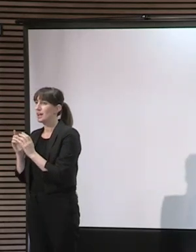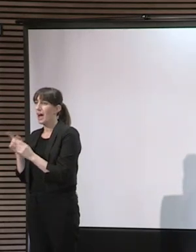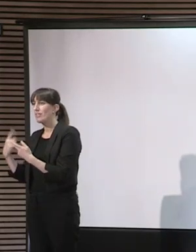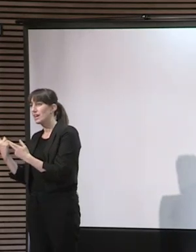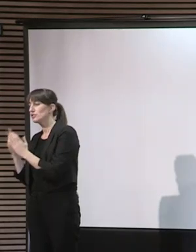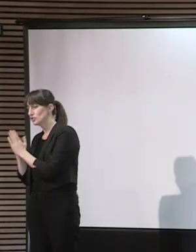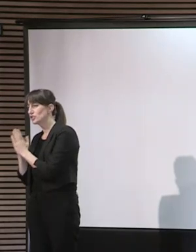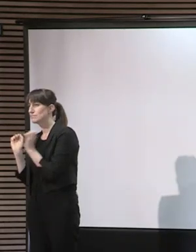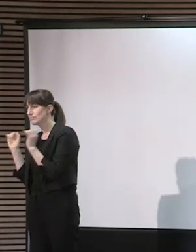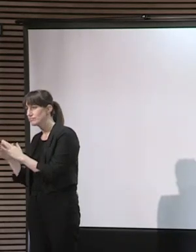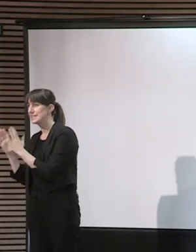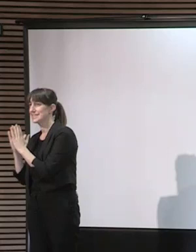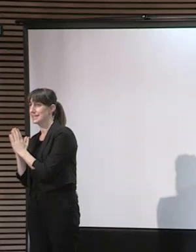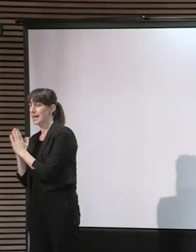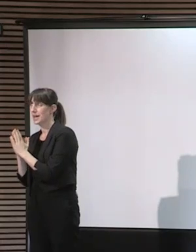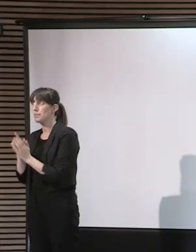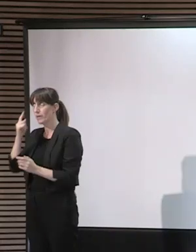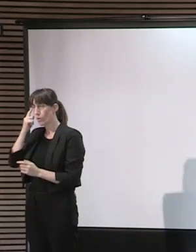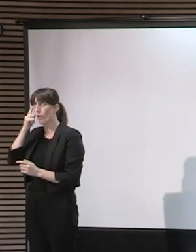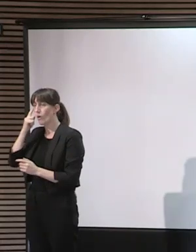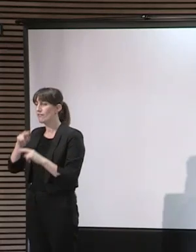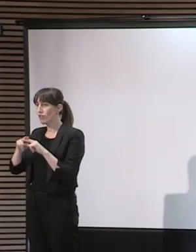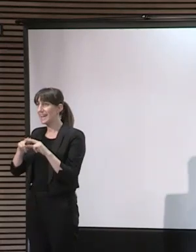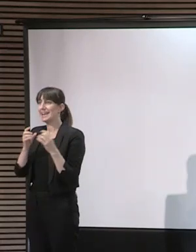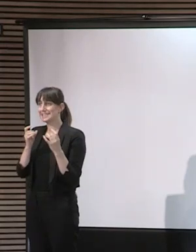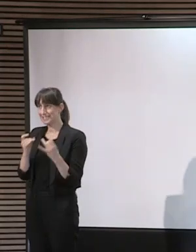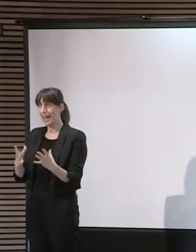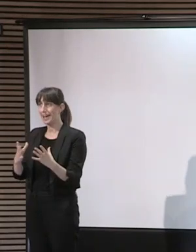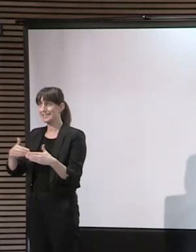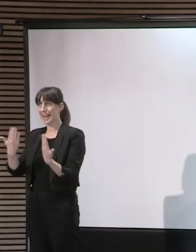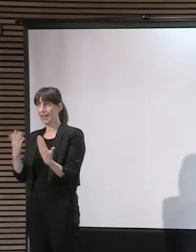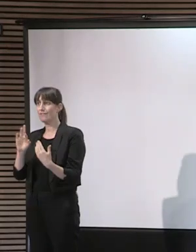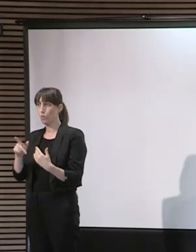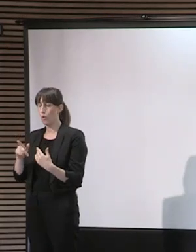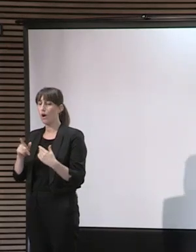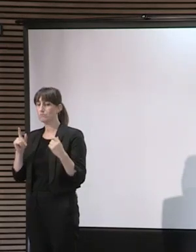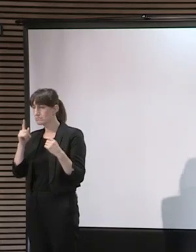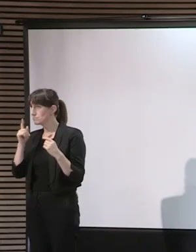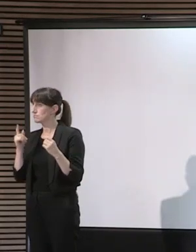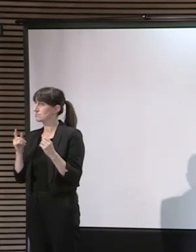community, Seventh-Day Adventests - we were mindful of the different times at which religious communities